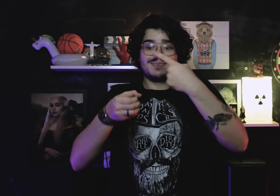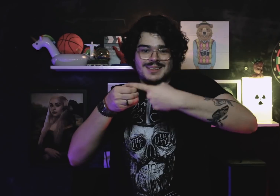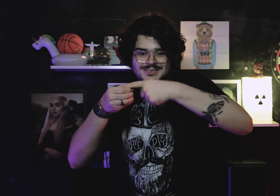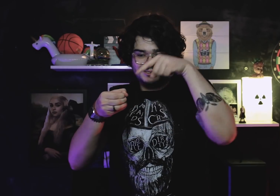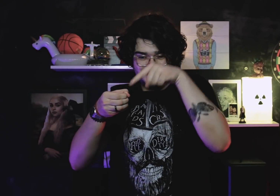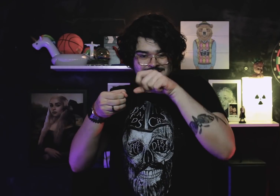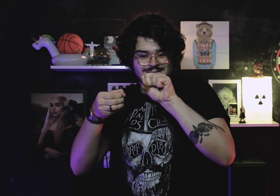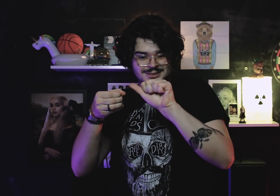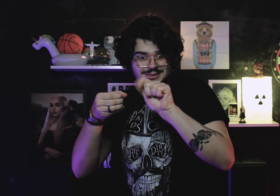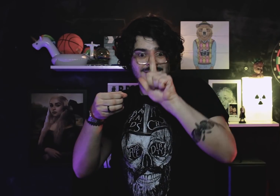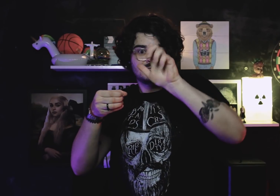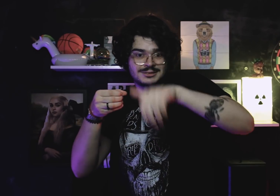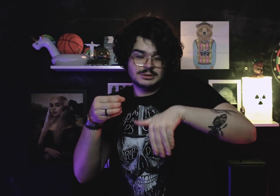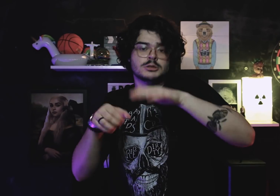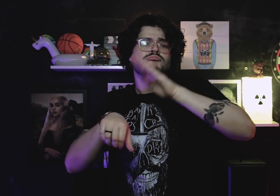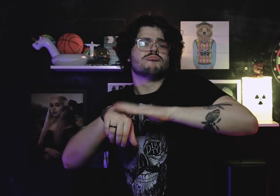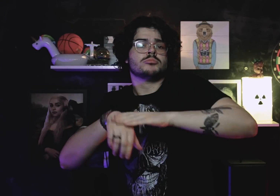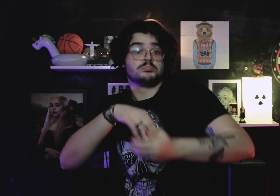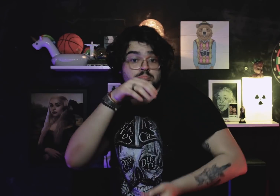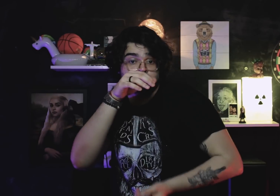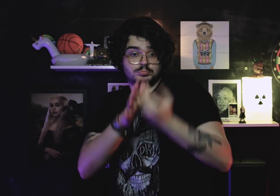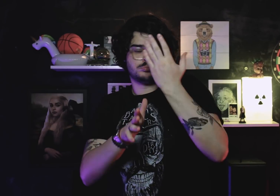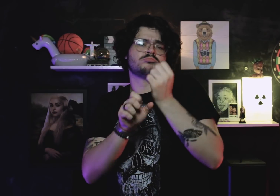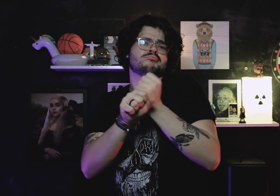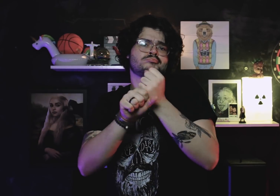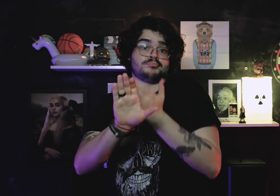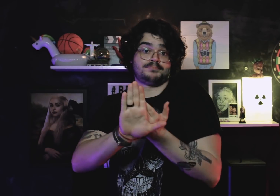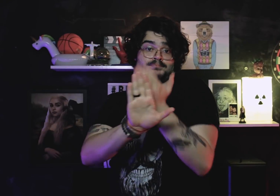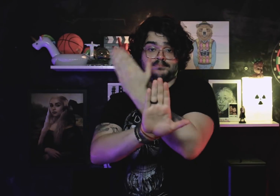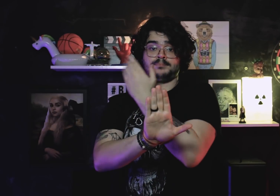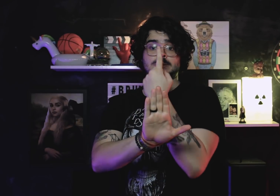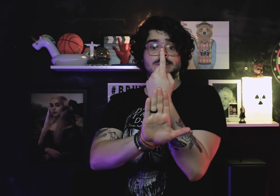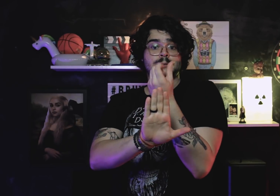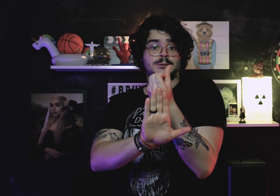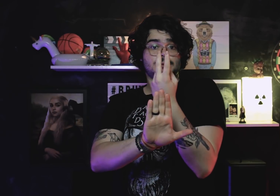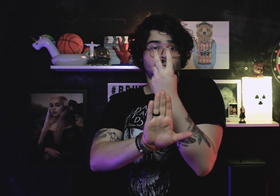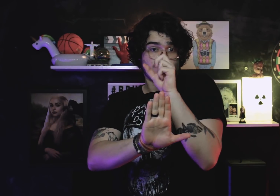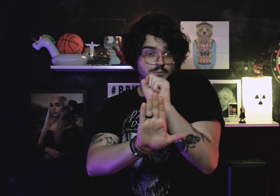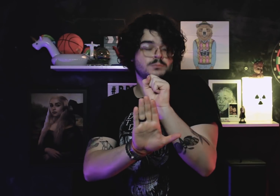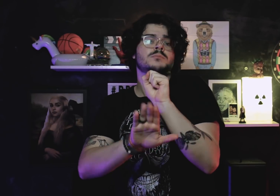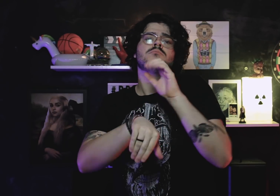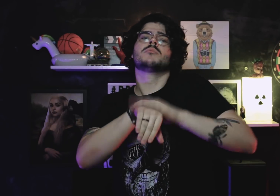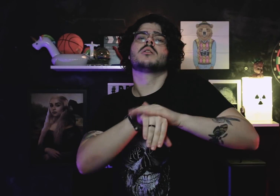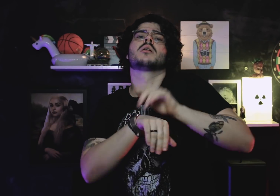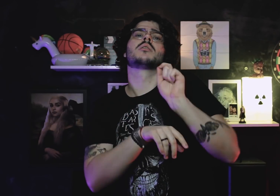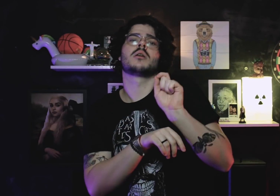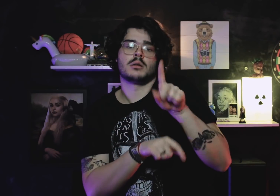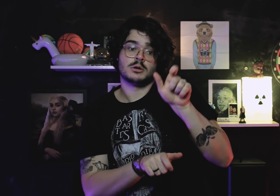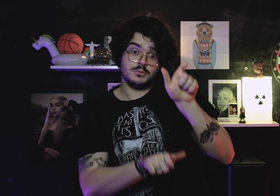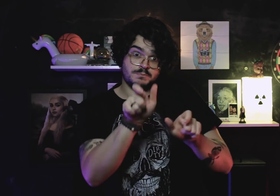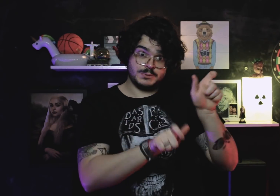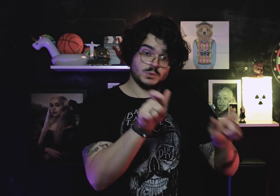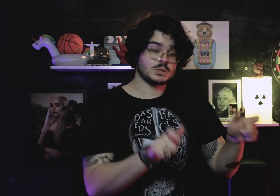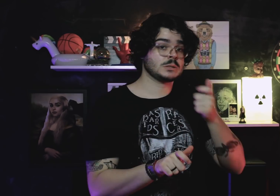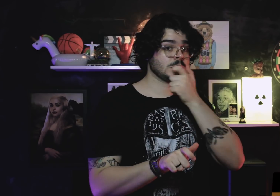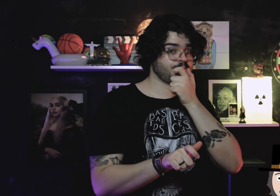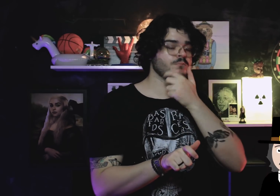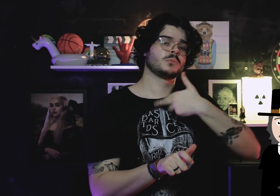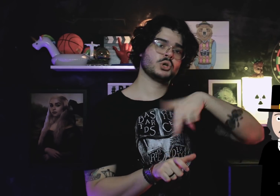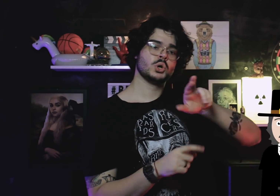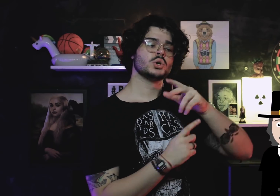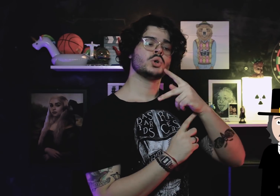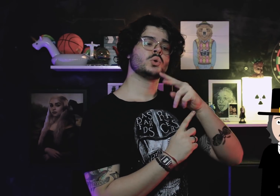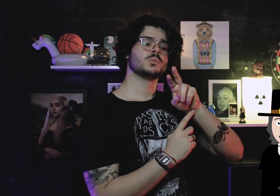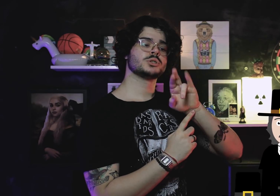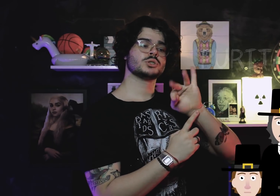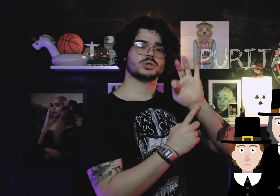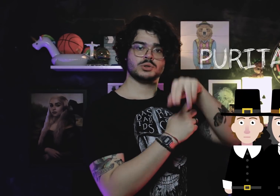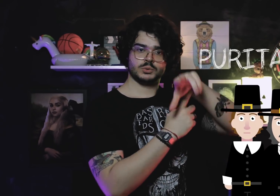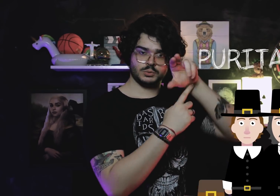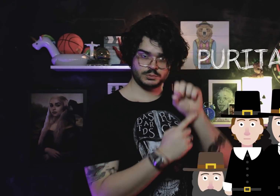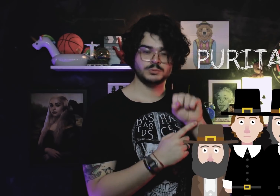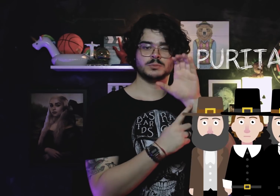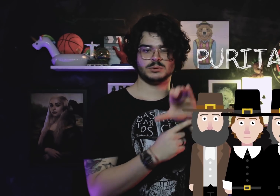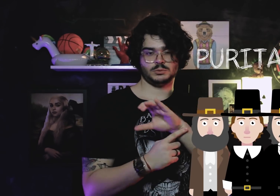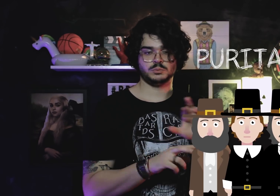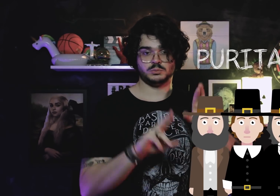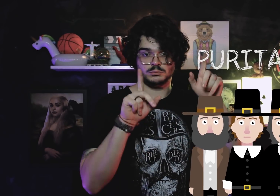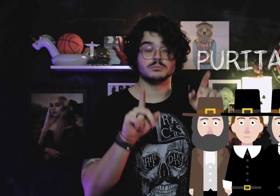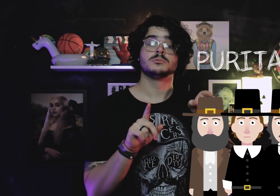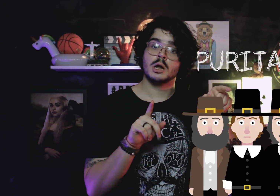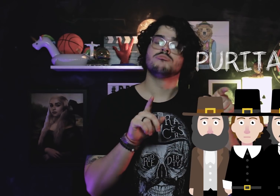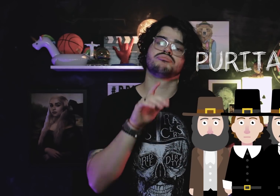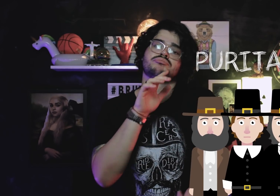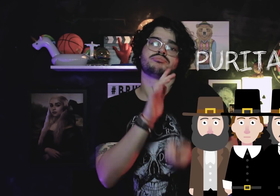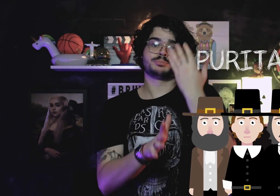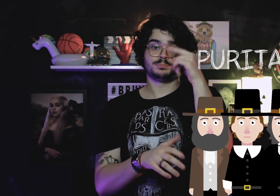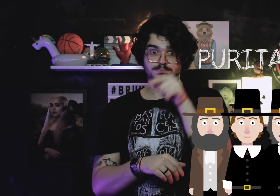which was founded in 1626 by English Puritans.